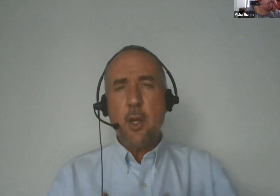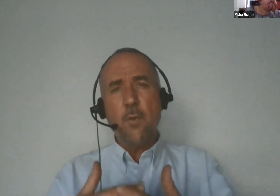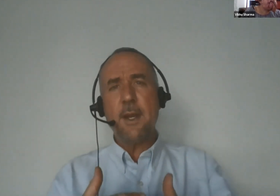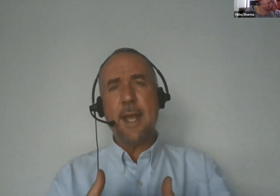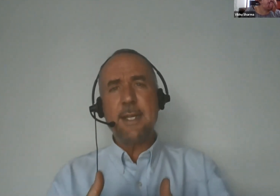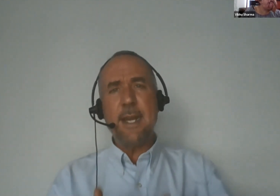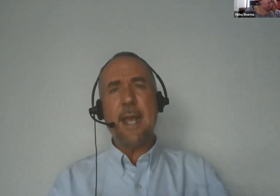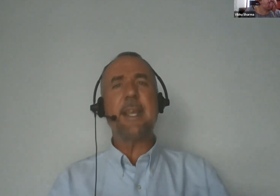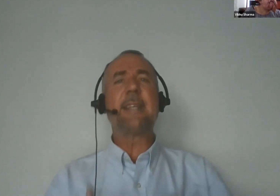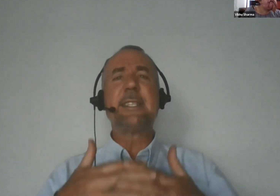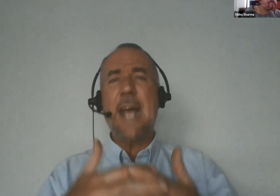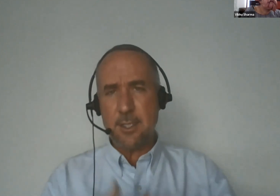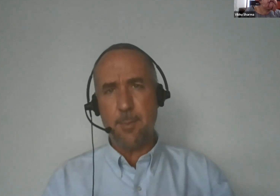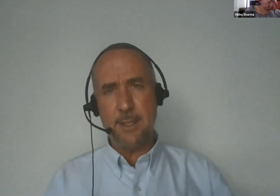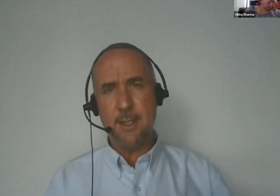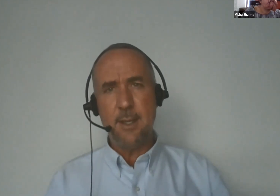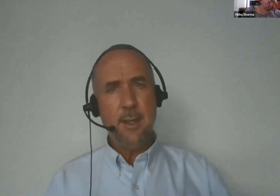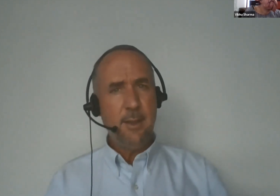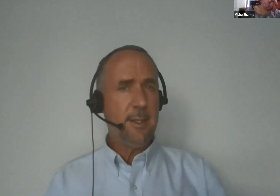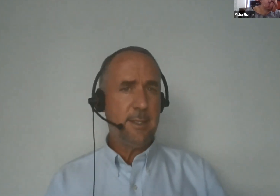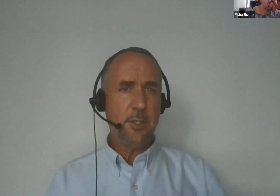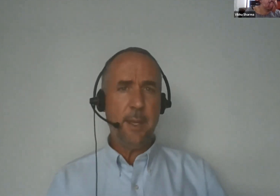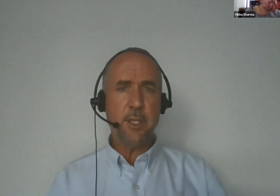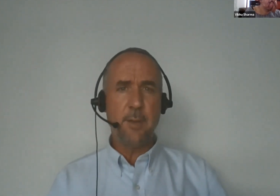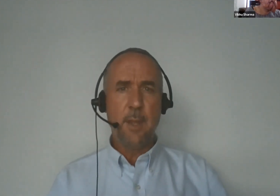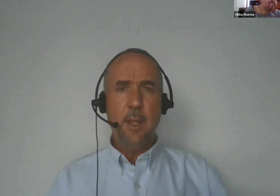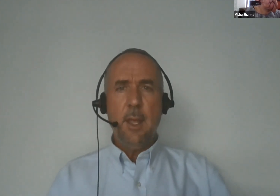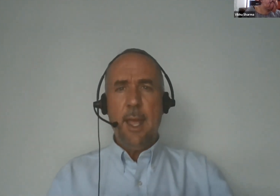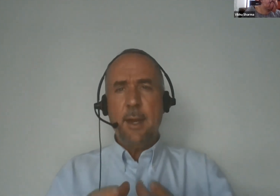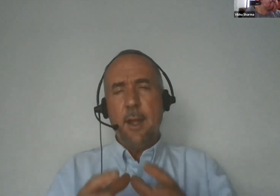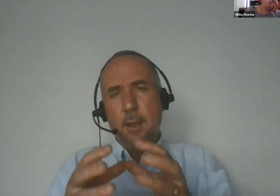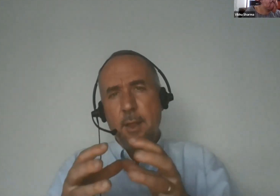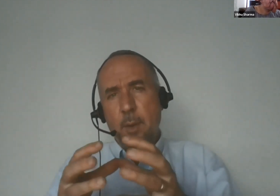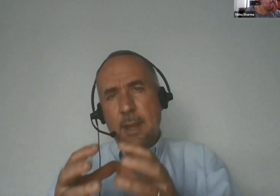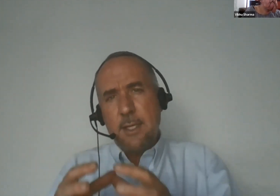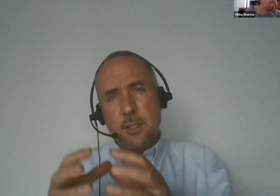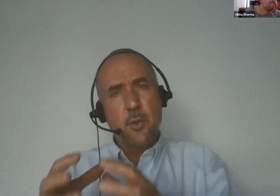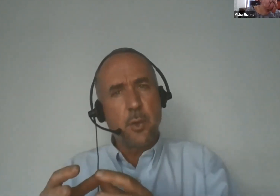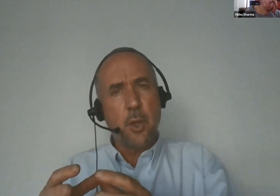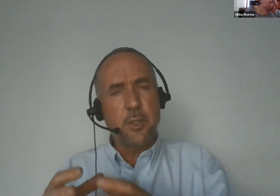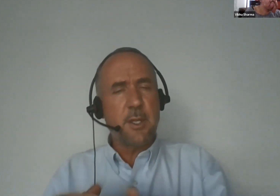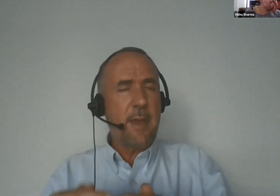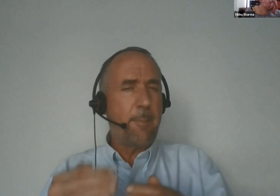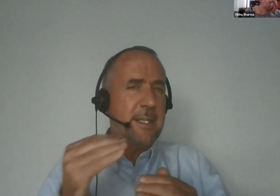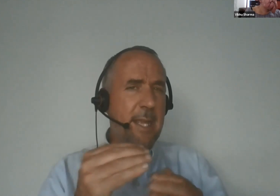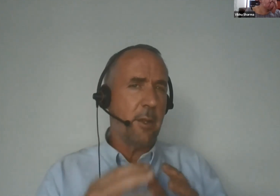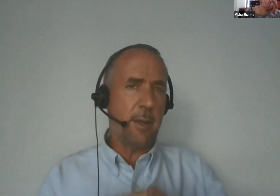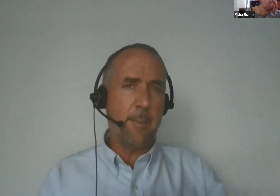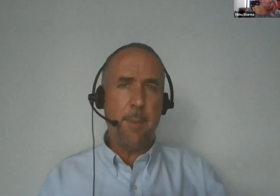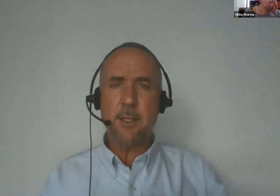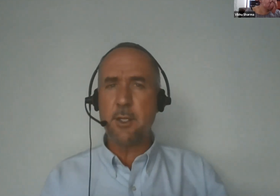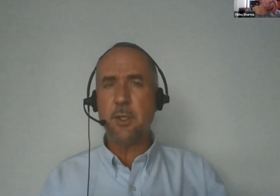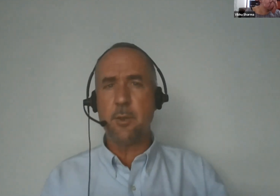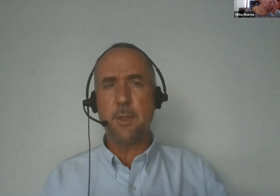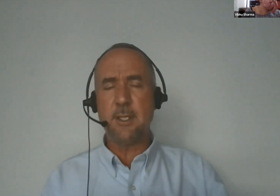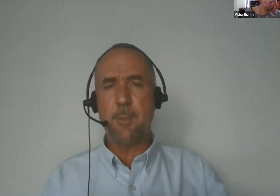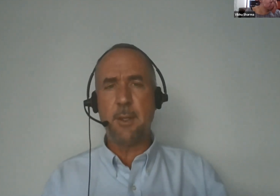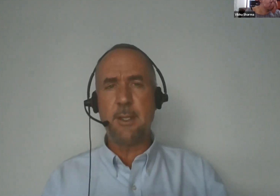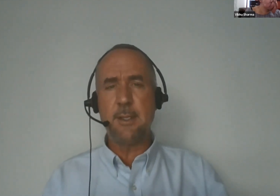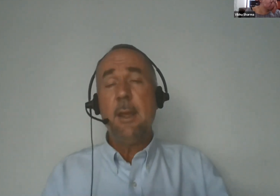Then covert 19 has exacerbated the situation and the related school closures of that particular impact on children with disabilities.